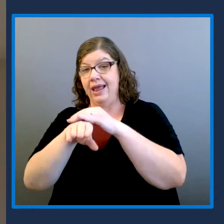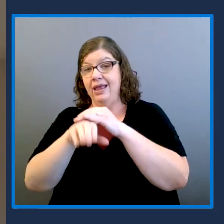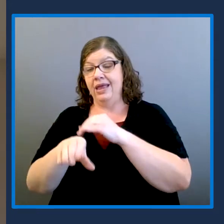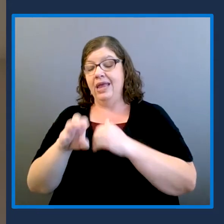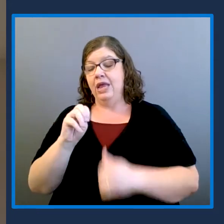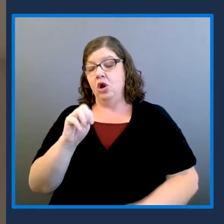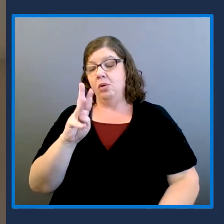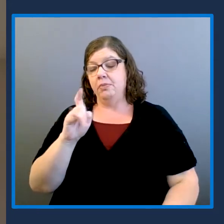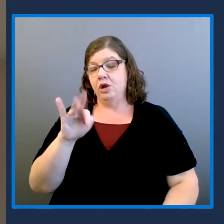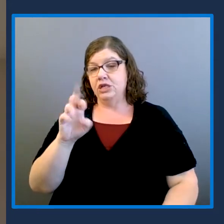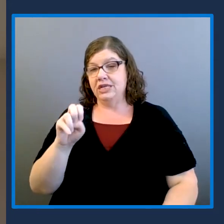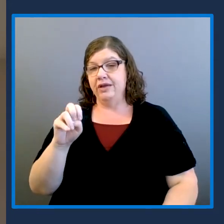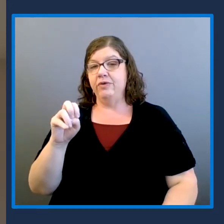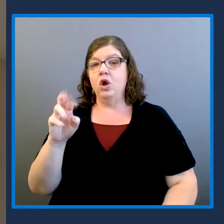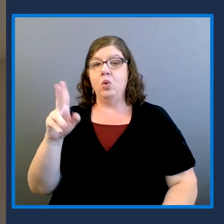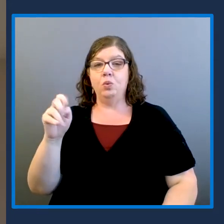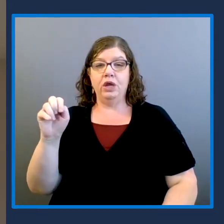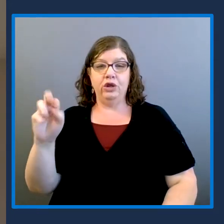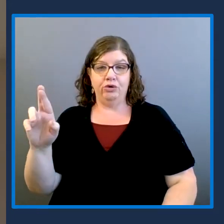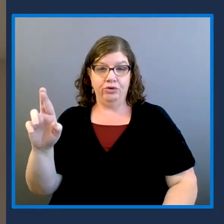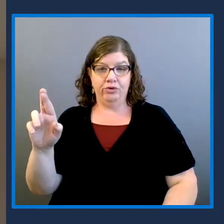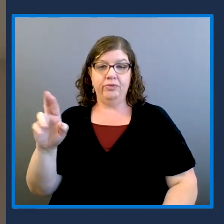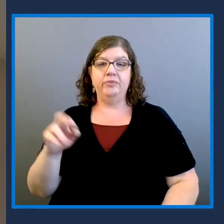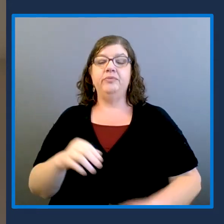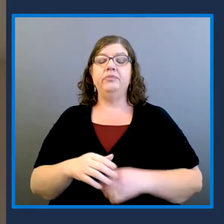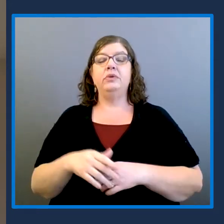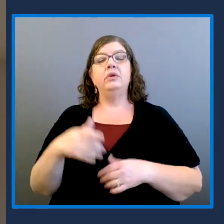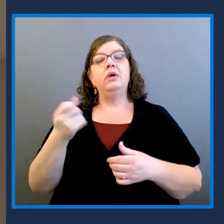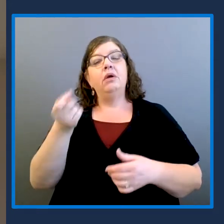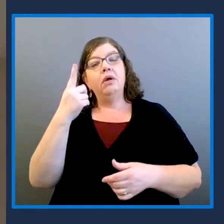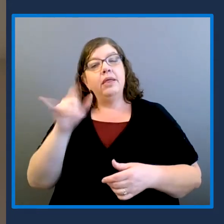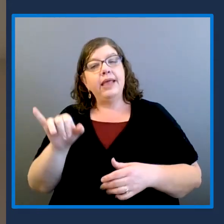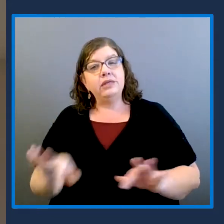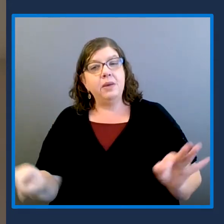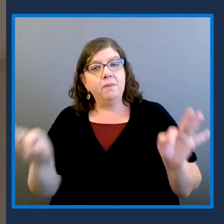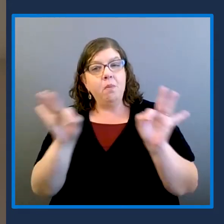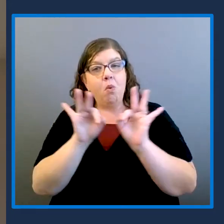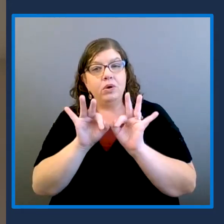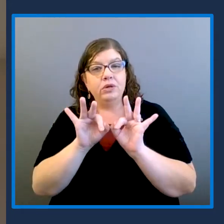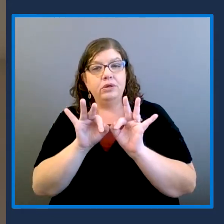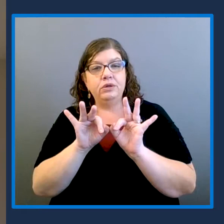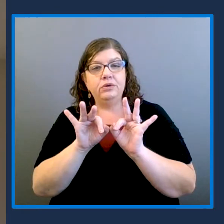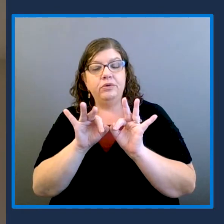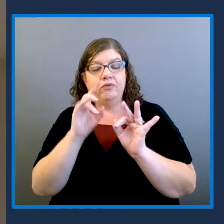access to immersive reader this is something that's really important when it comes to